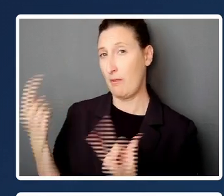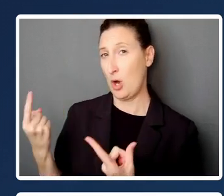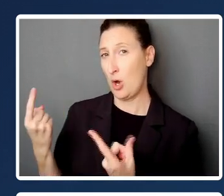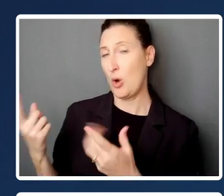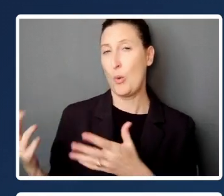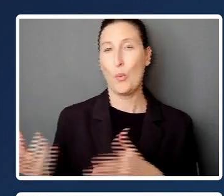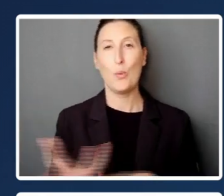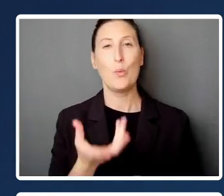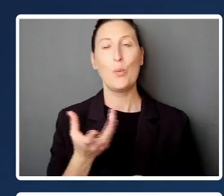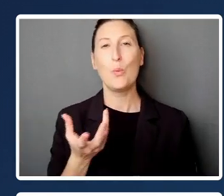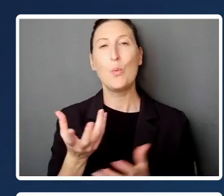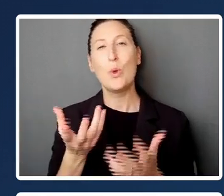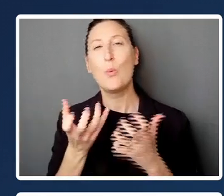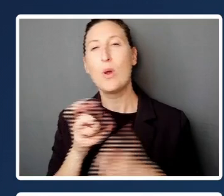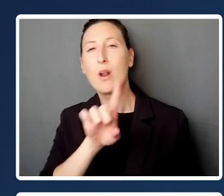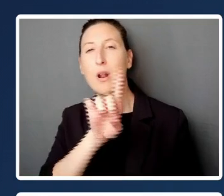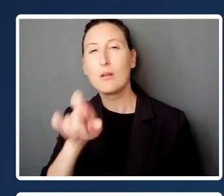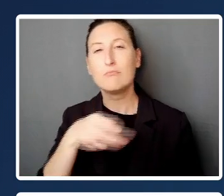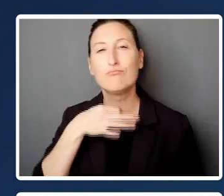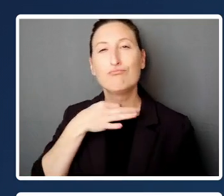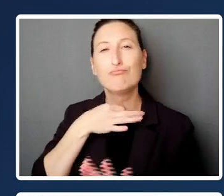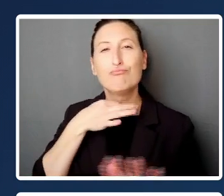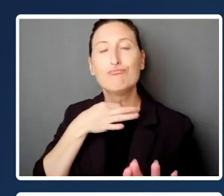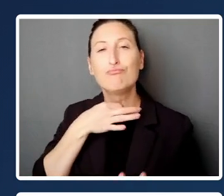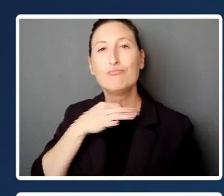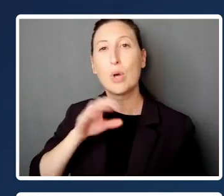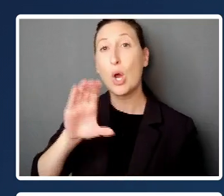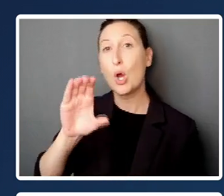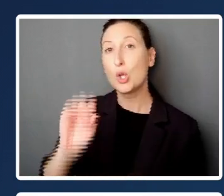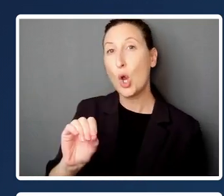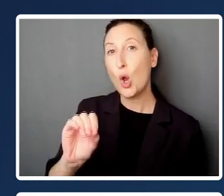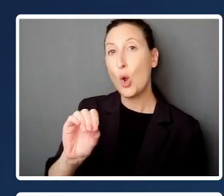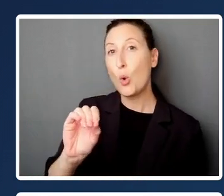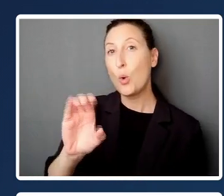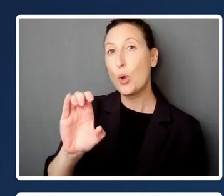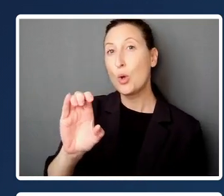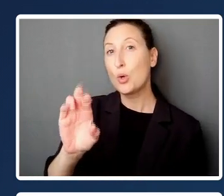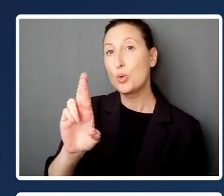what does co-creation mean to you? We might all have slightly different versions of what